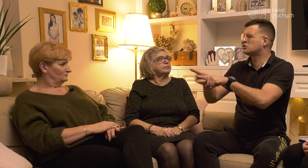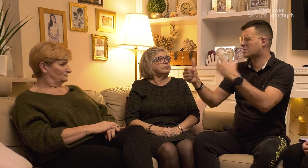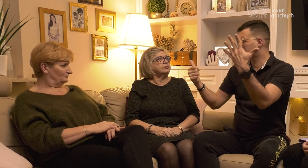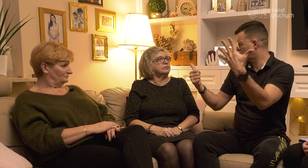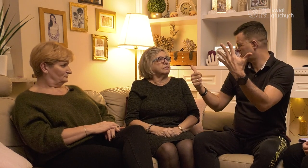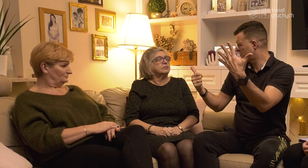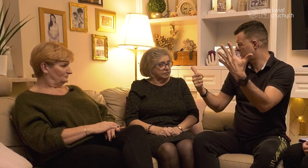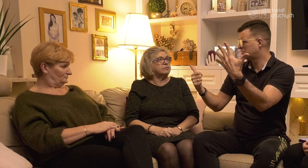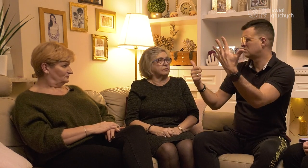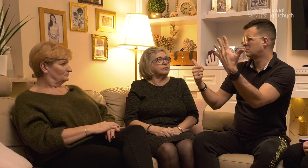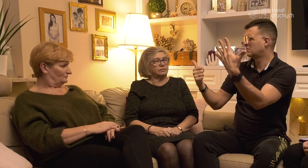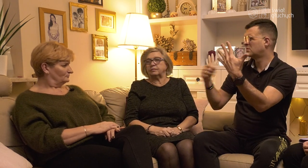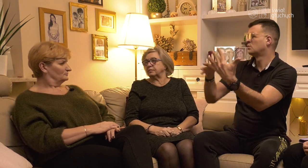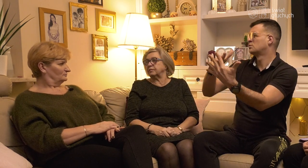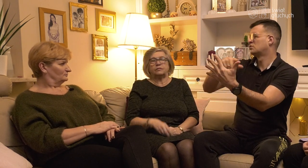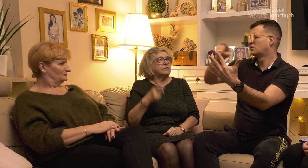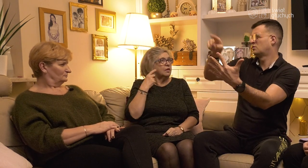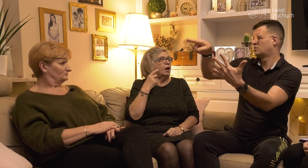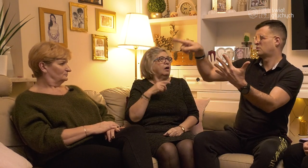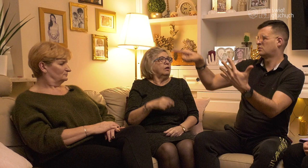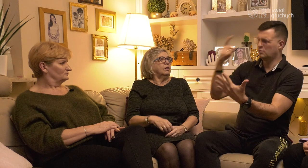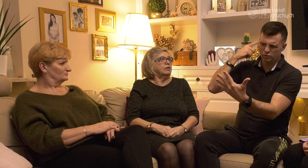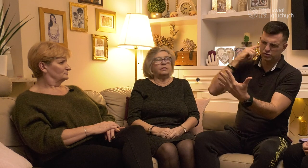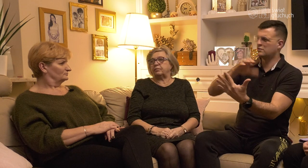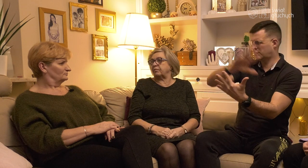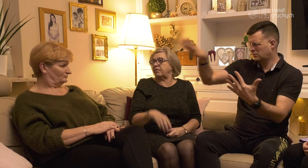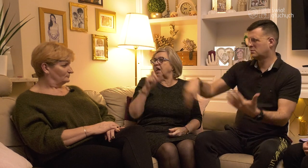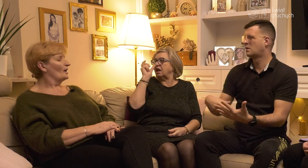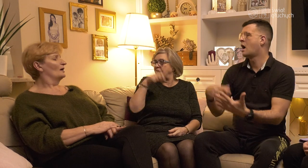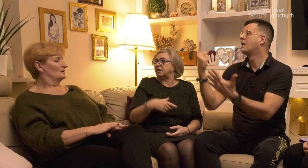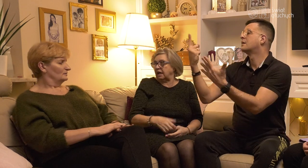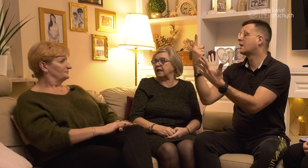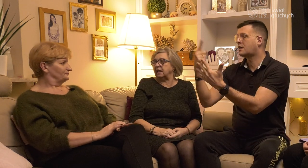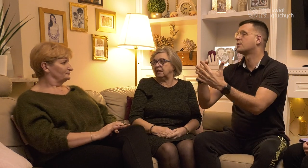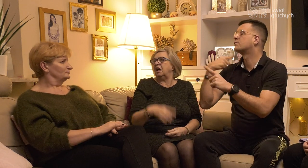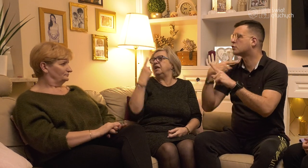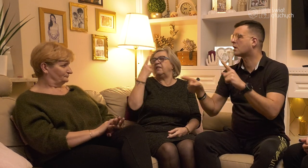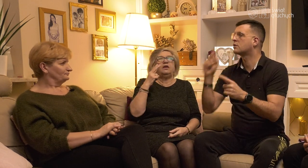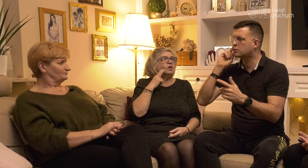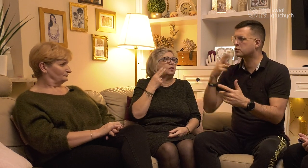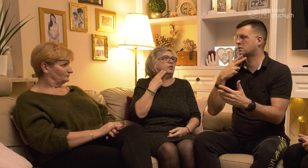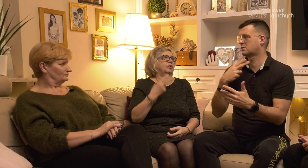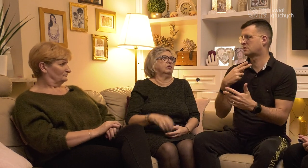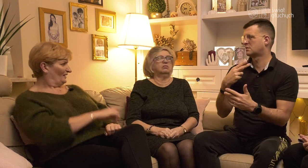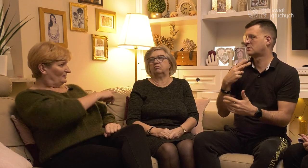She had six children, all hearing except my mother and uncle.